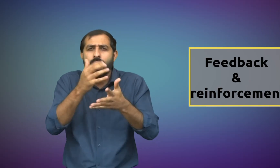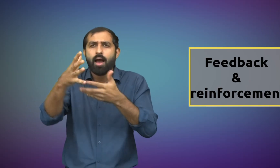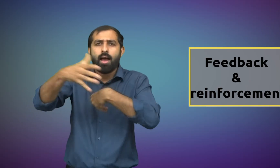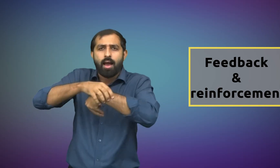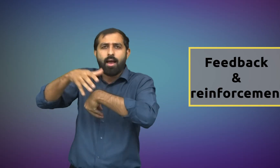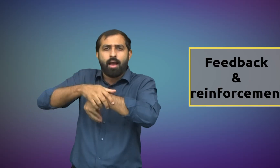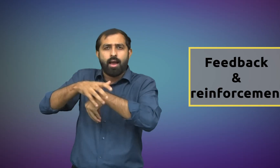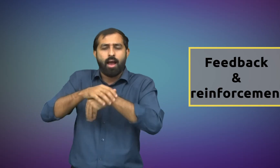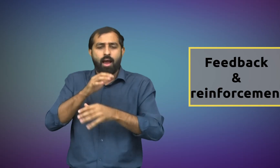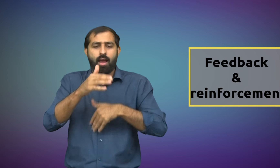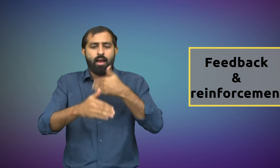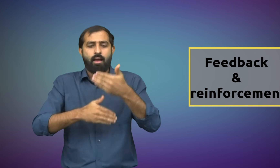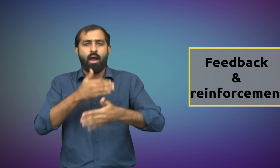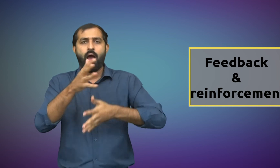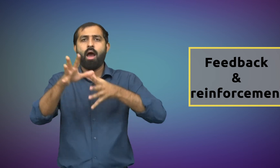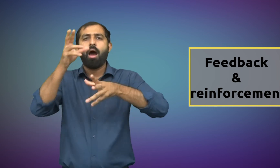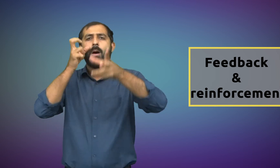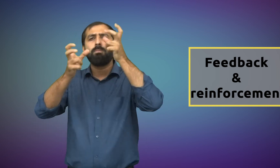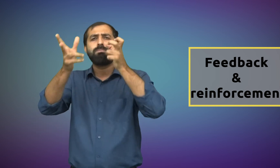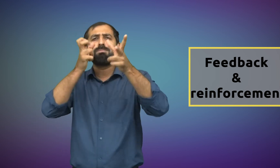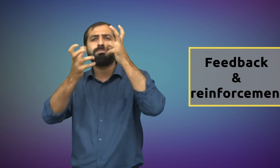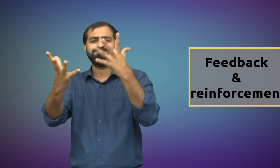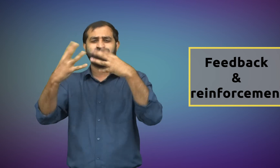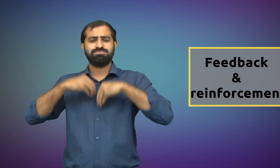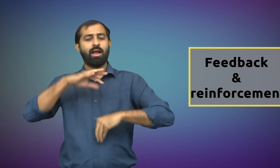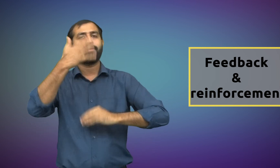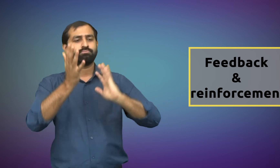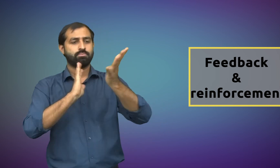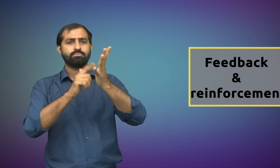then the mother tells them, no, it's wrong. This is the correct sign for milk.